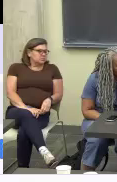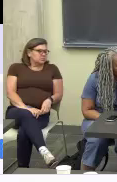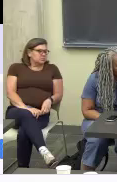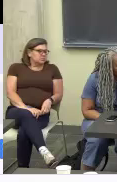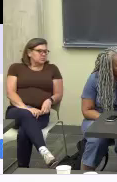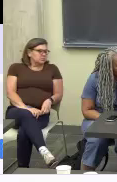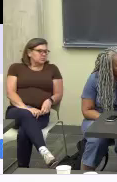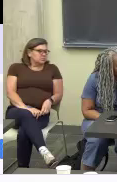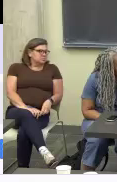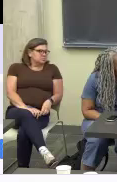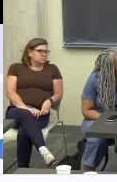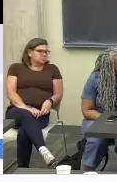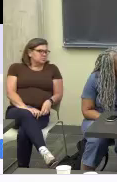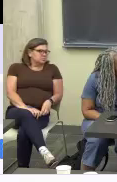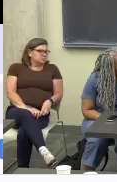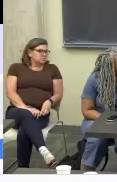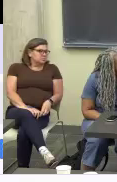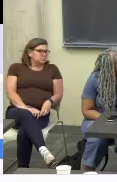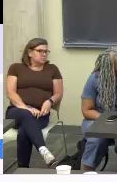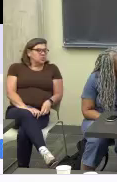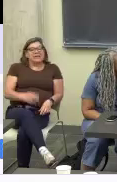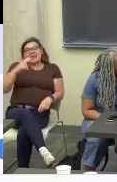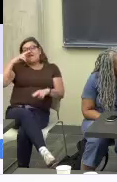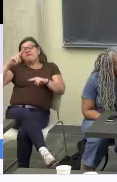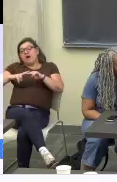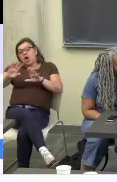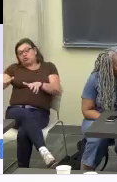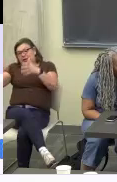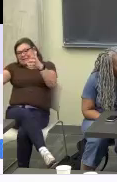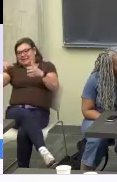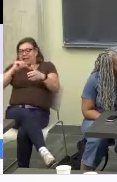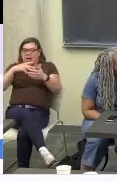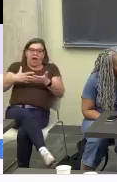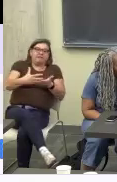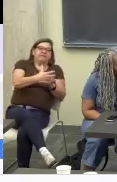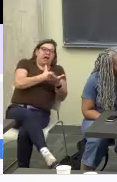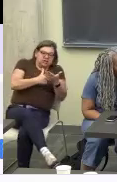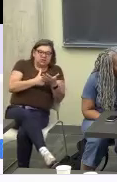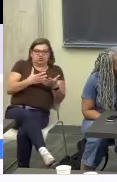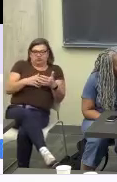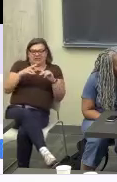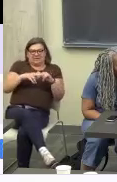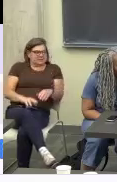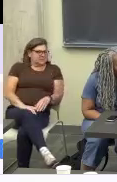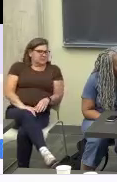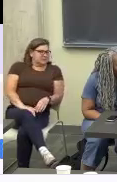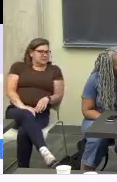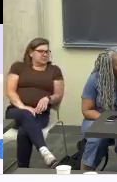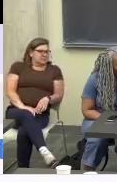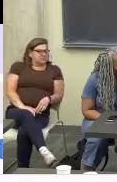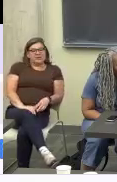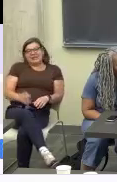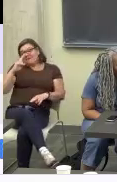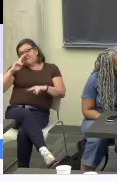whatever. We need fundraising, not fundraising yeah exactly let's do some fundraising. Exactly.